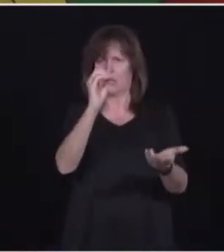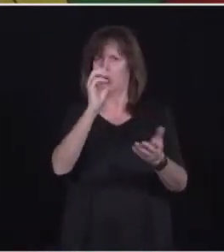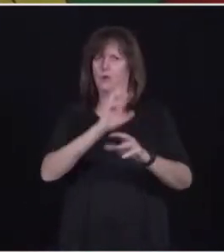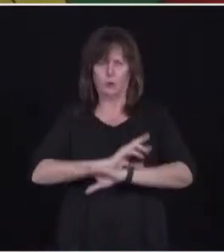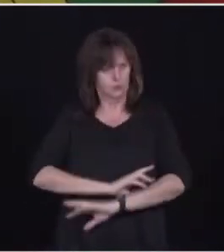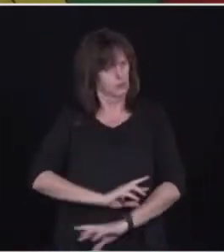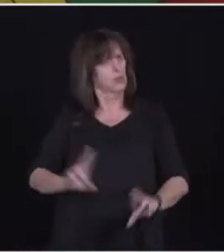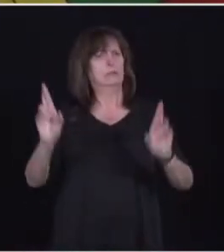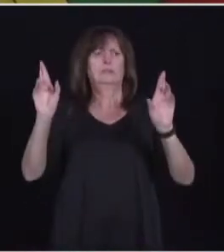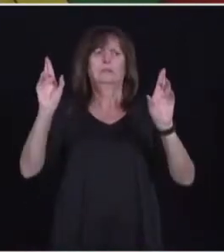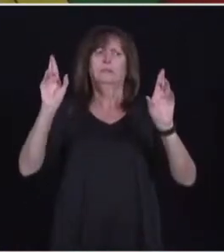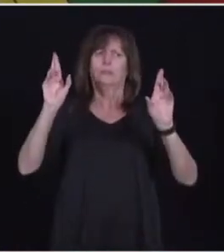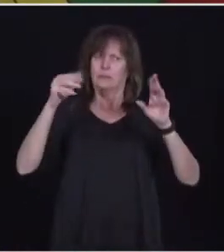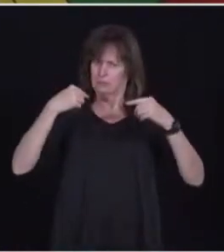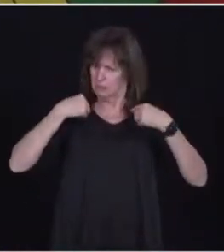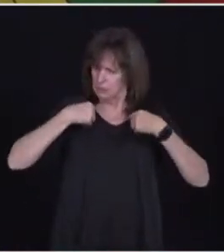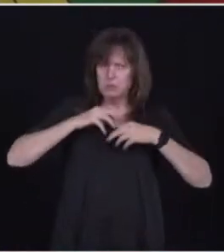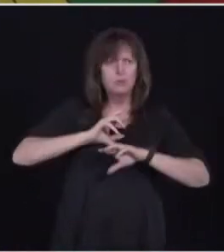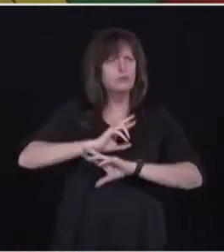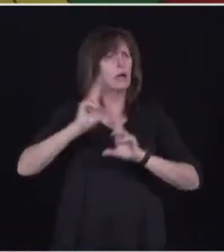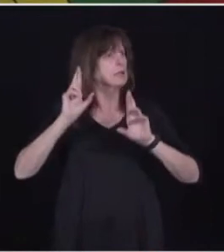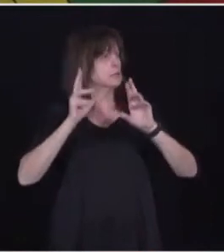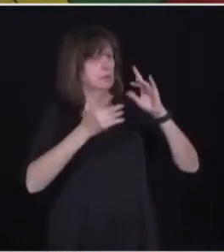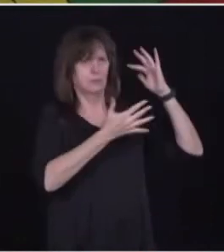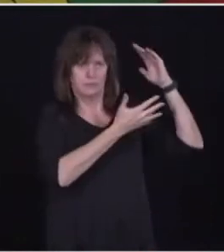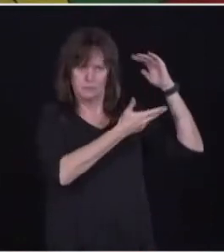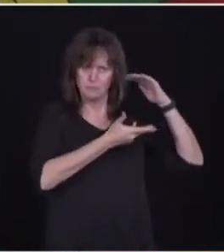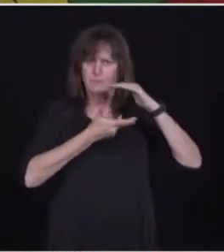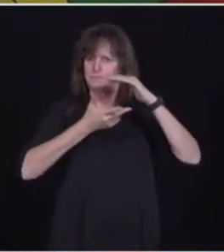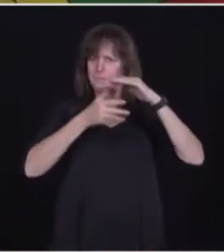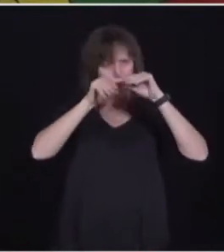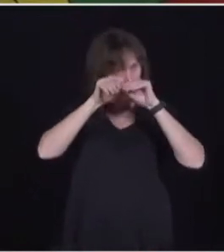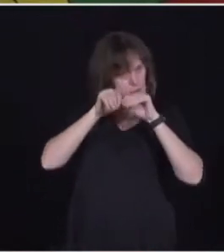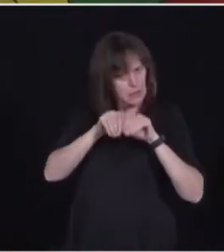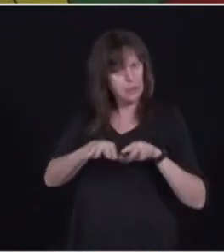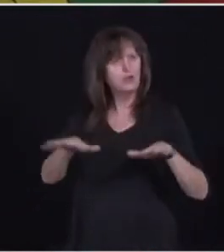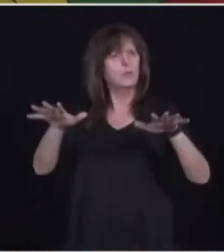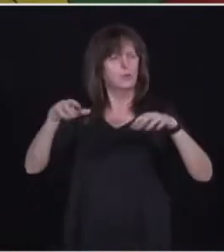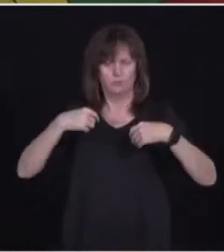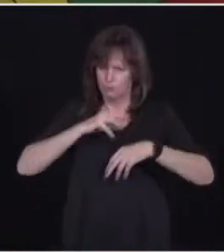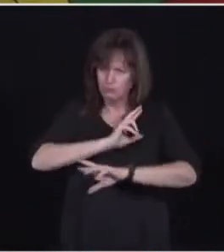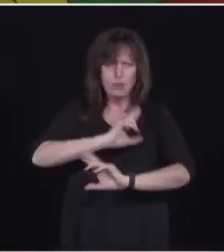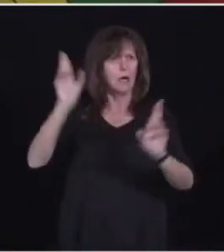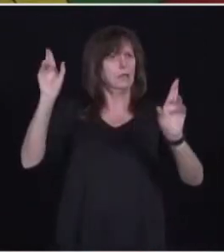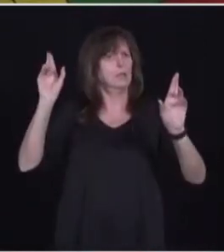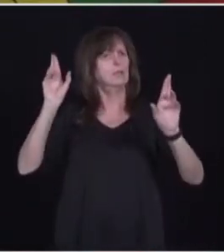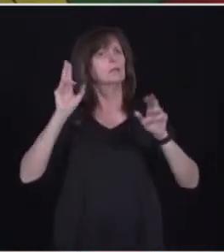Ontario is ready to do their part and we will be ready as we are now to receive and